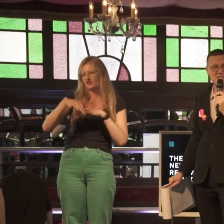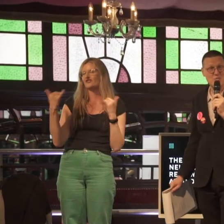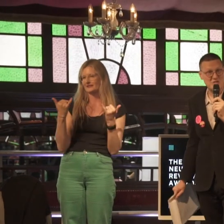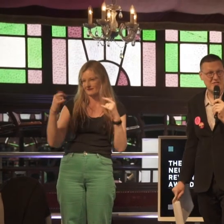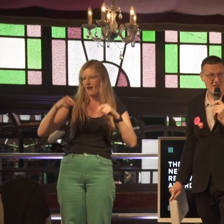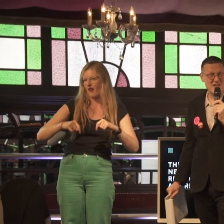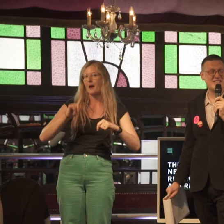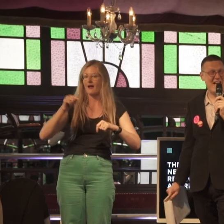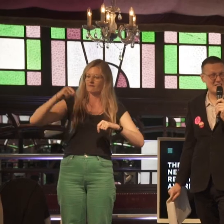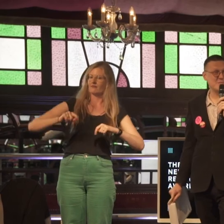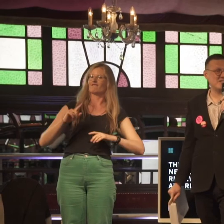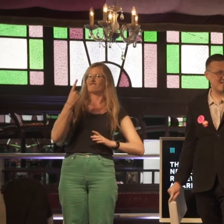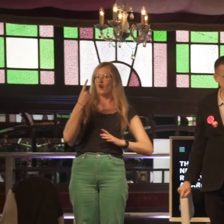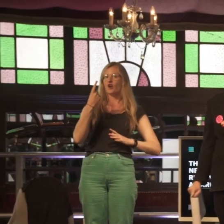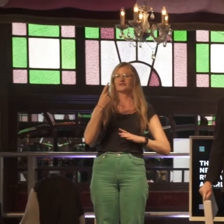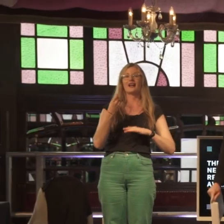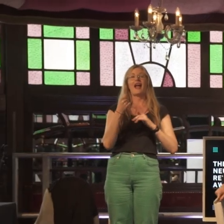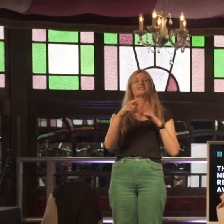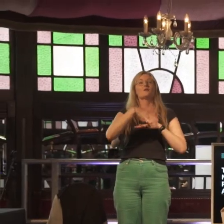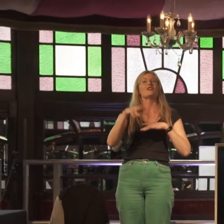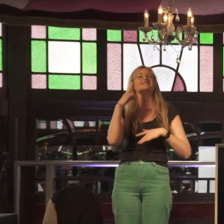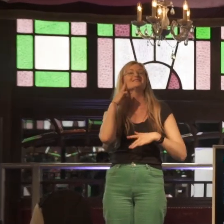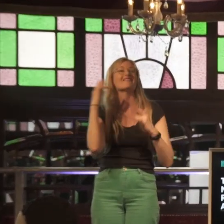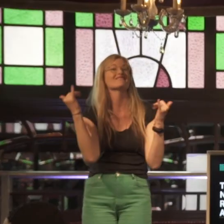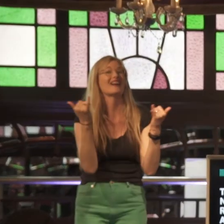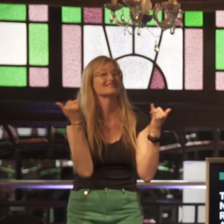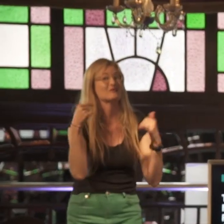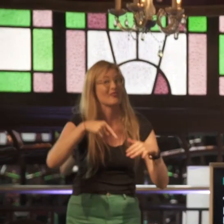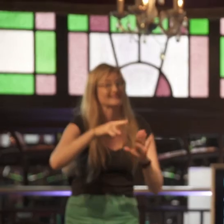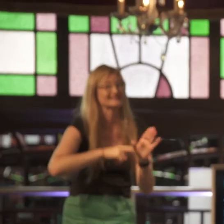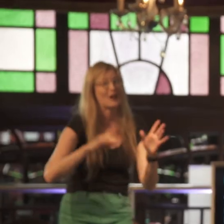but it was the first Edinburgh Deaf Festival this year, which was amazing.